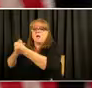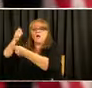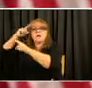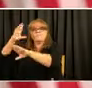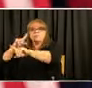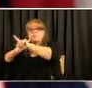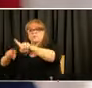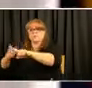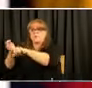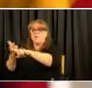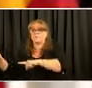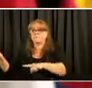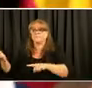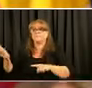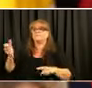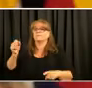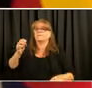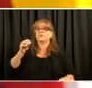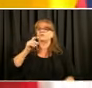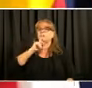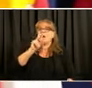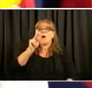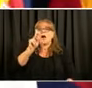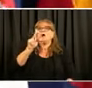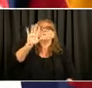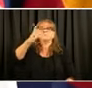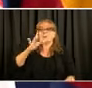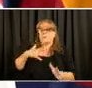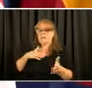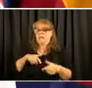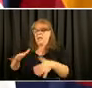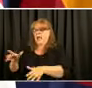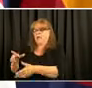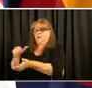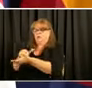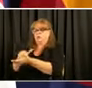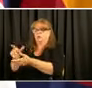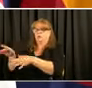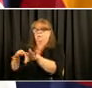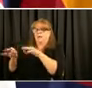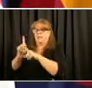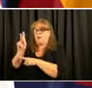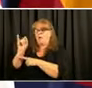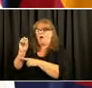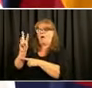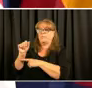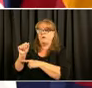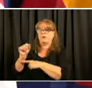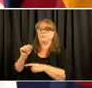one of the important things to know about the dial is that counties are entering into the dial at for